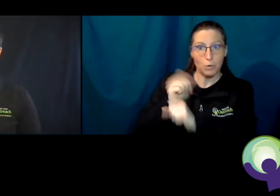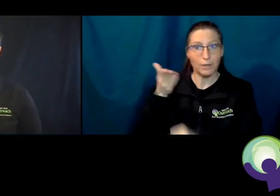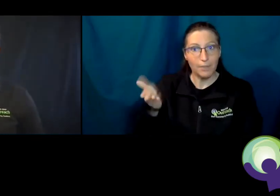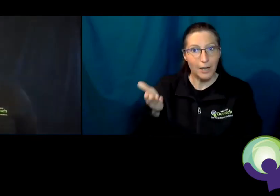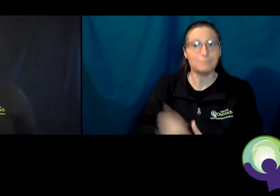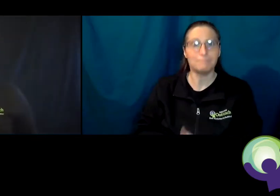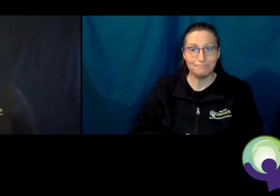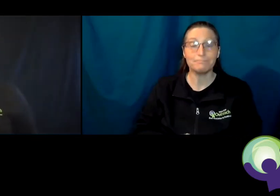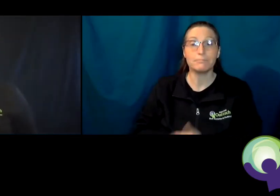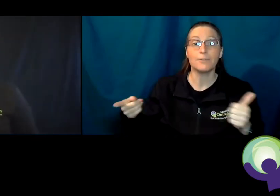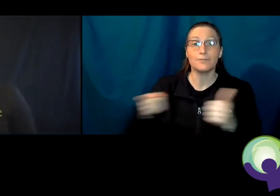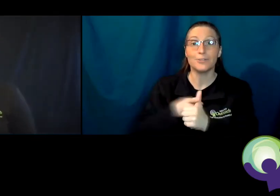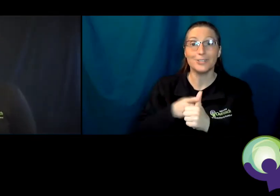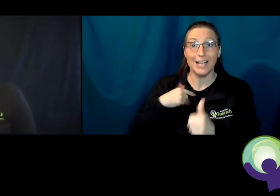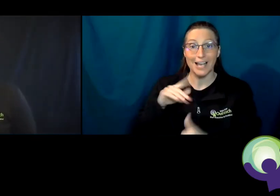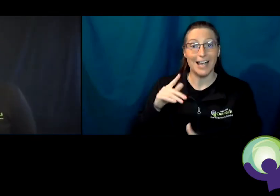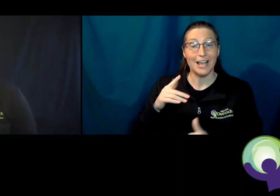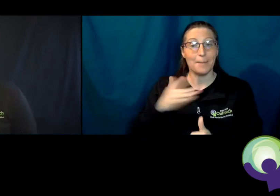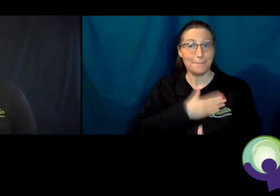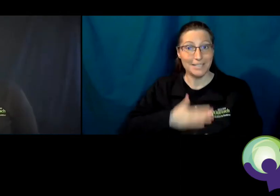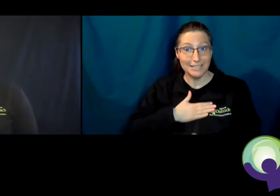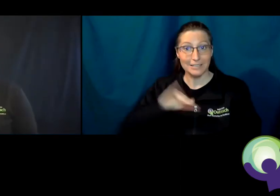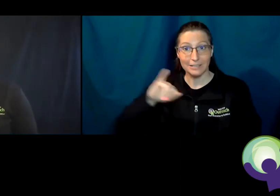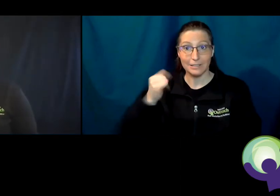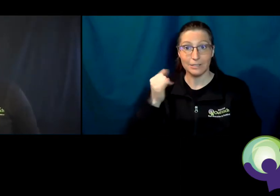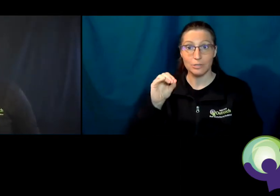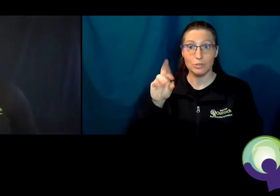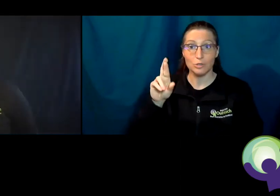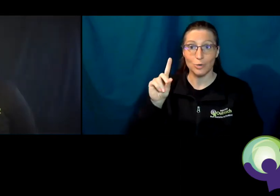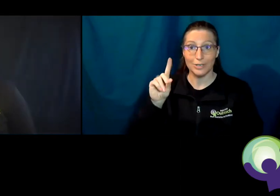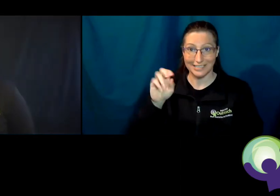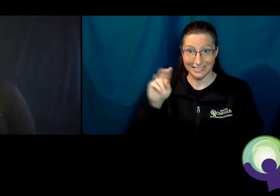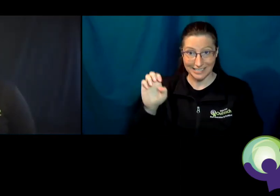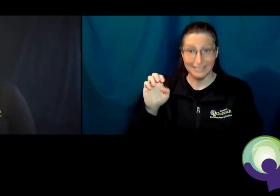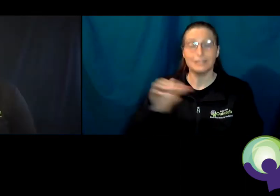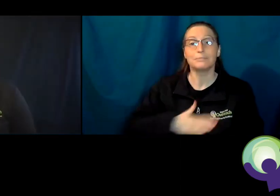thing I would like you to do, Jordenne, if you could is please introduce yourself and tell us